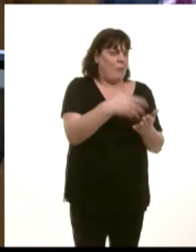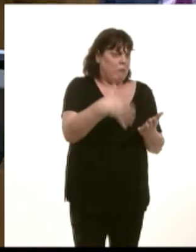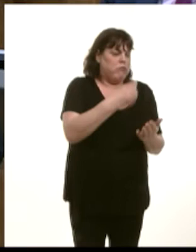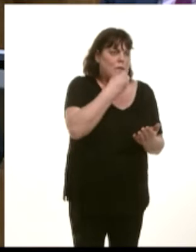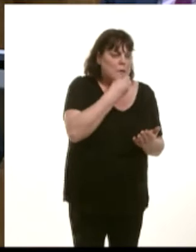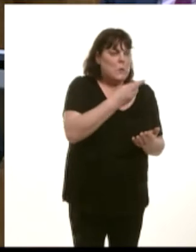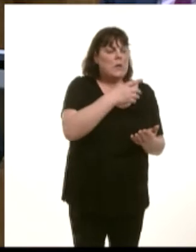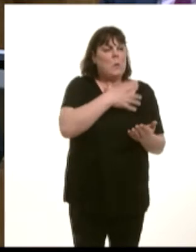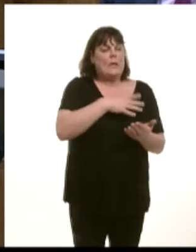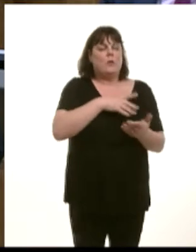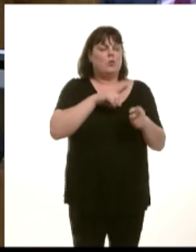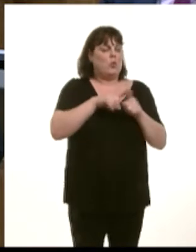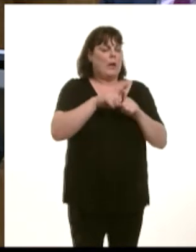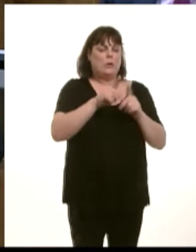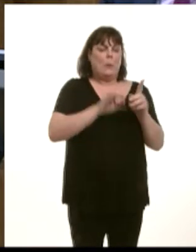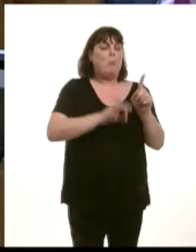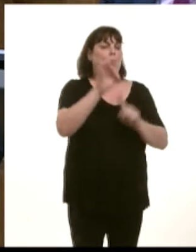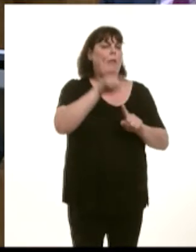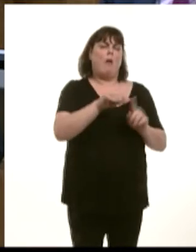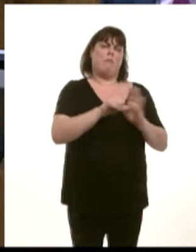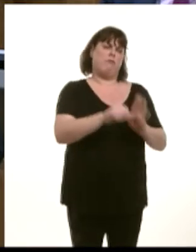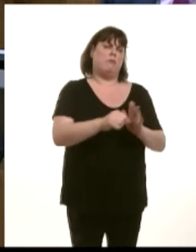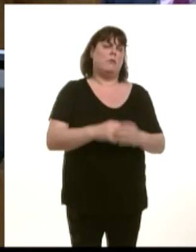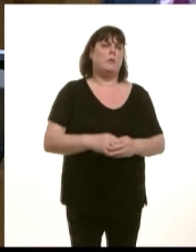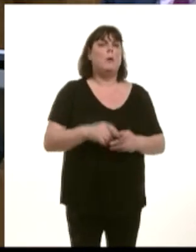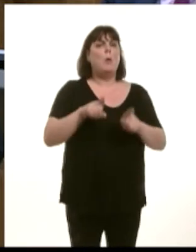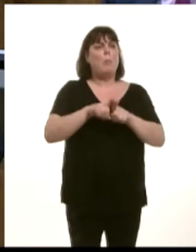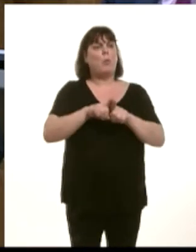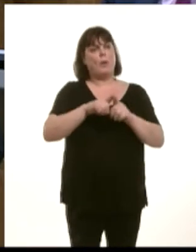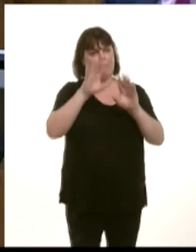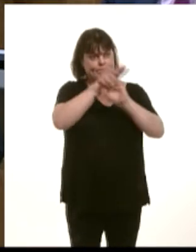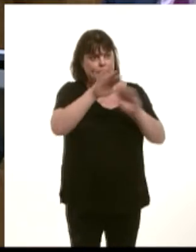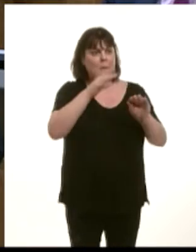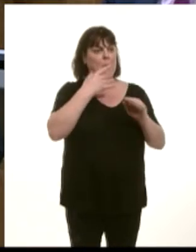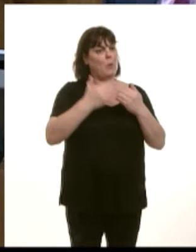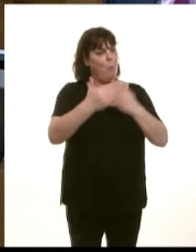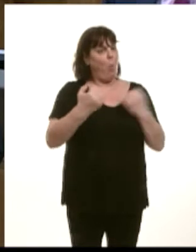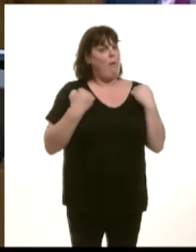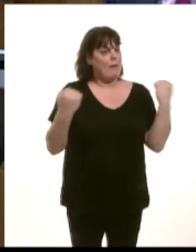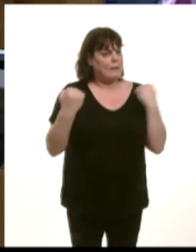That said, we’ve been promoting exercise now for many, many years, and the fact that